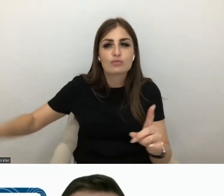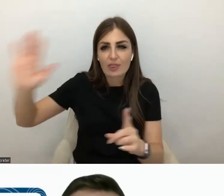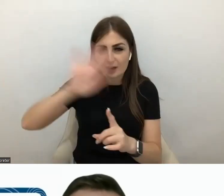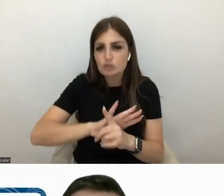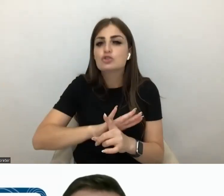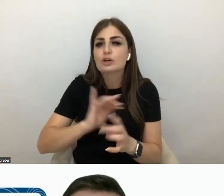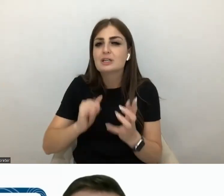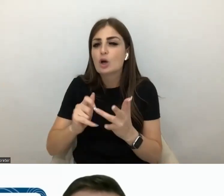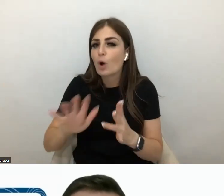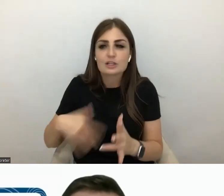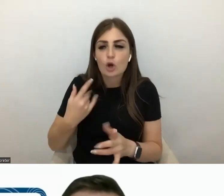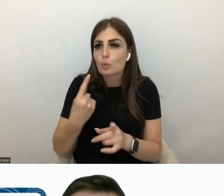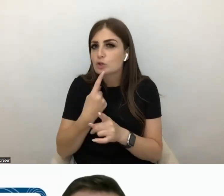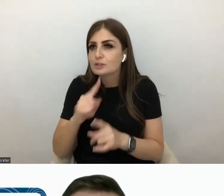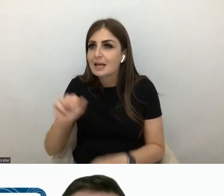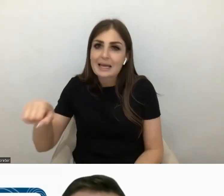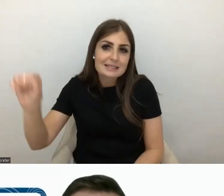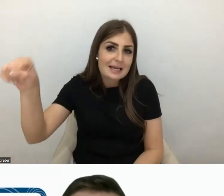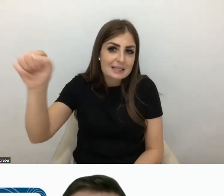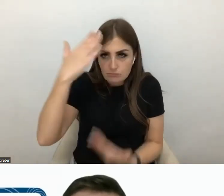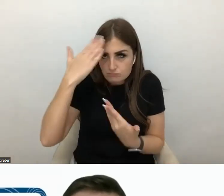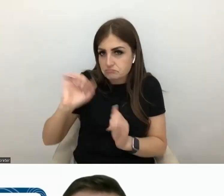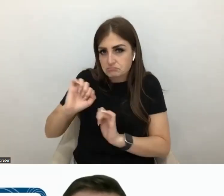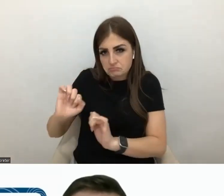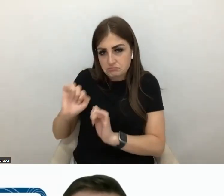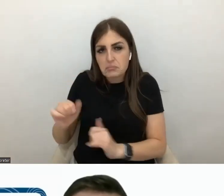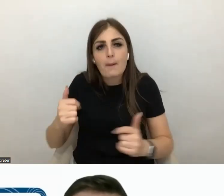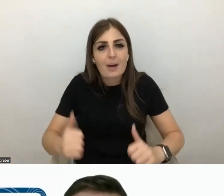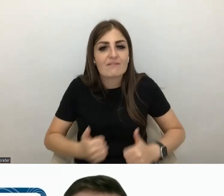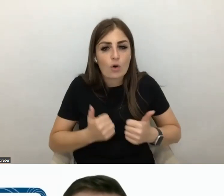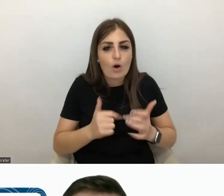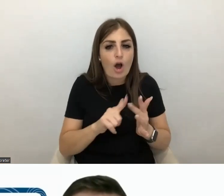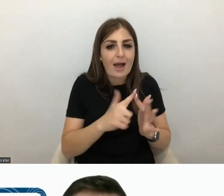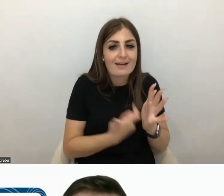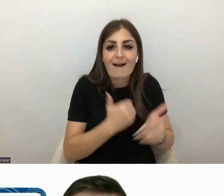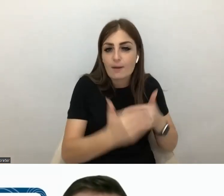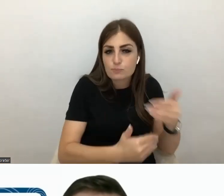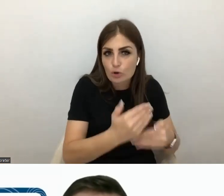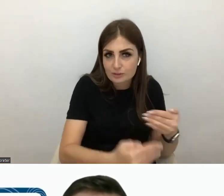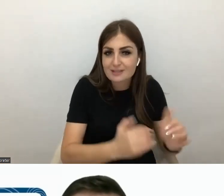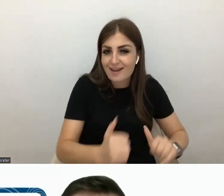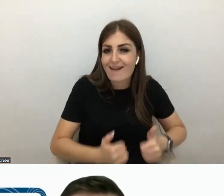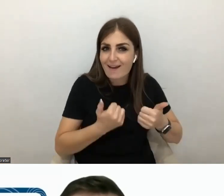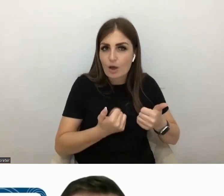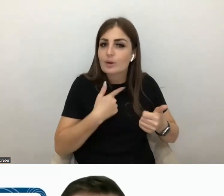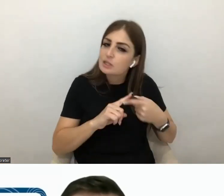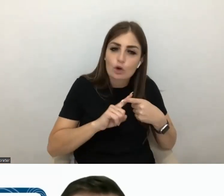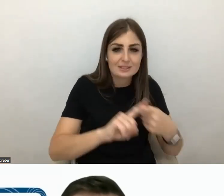I don't want to the speak for other Legal Aid Commissions. For the IER process, our approach is consistent nationally.